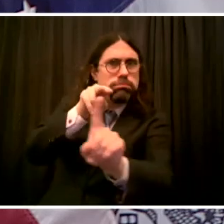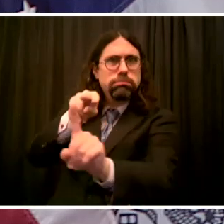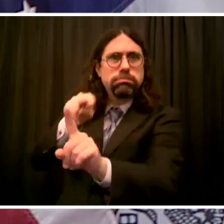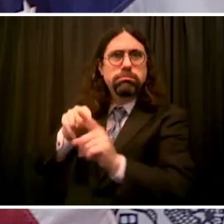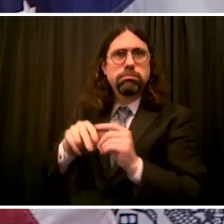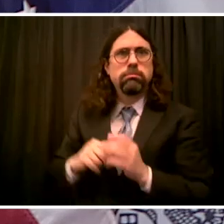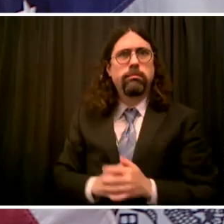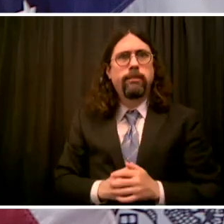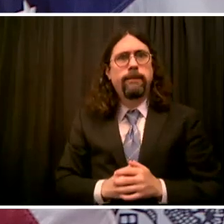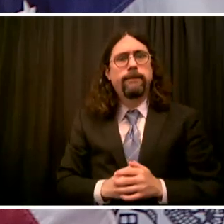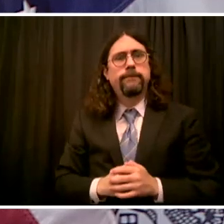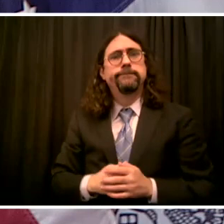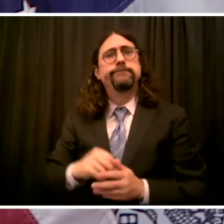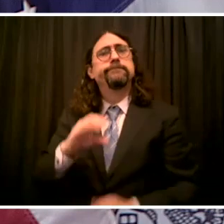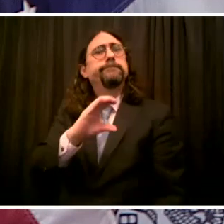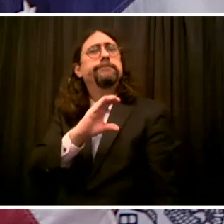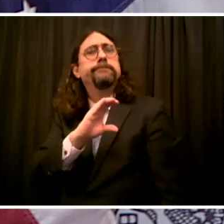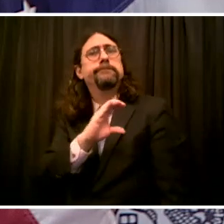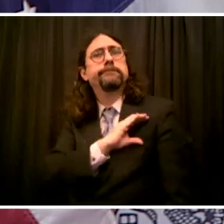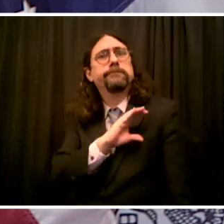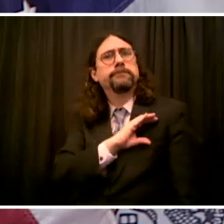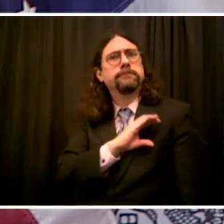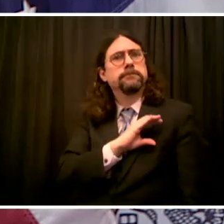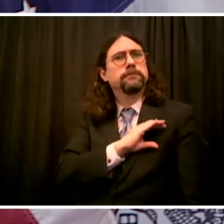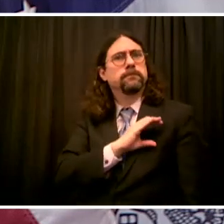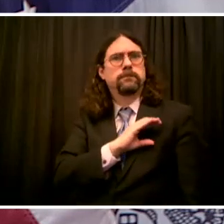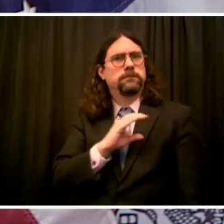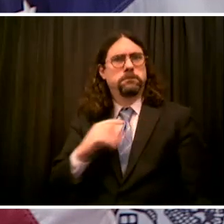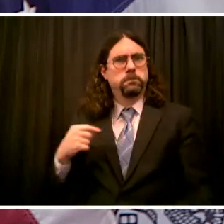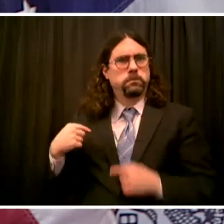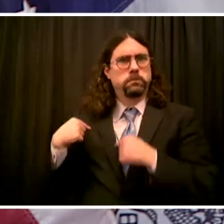REAY LLVERY RARELY HAD TO ENFORCE. WHEN YOU REALLY